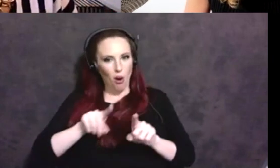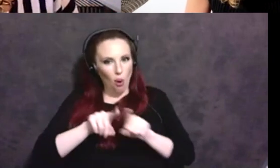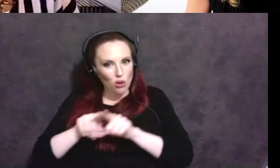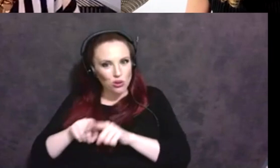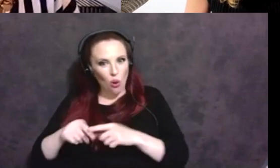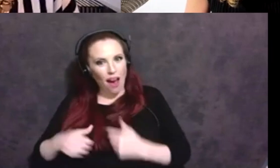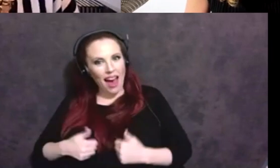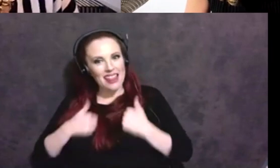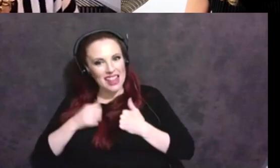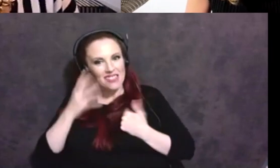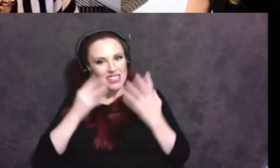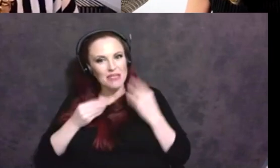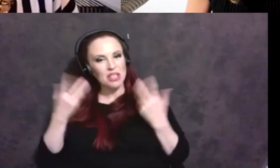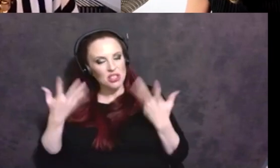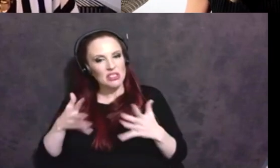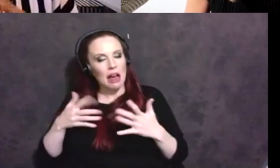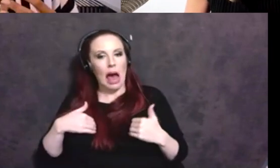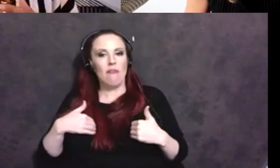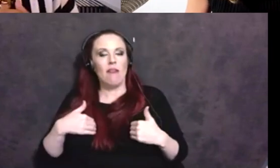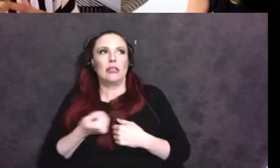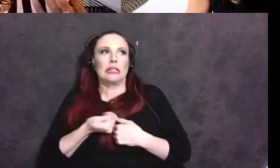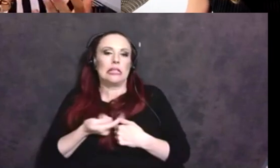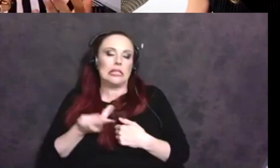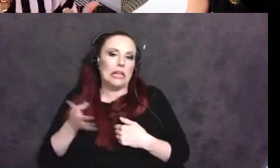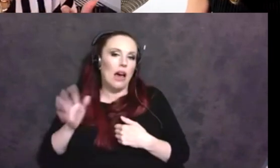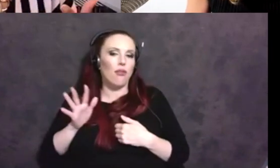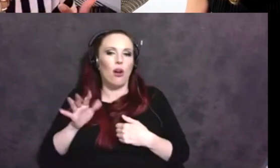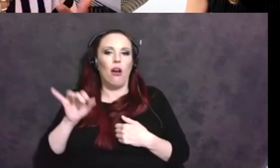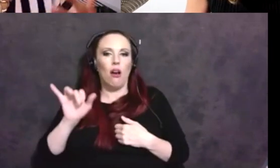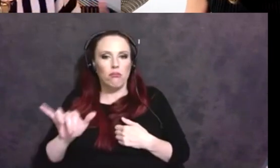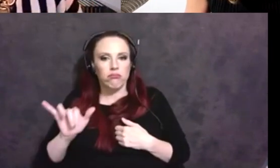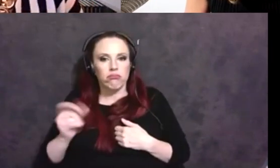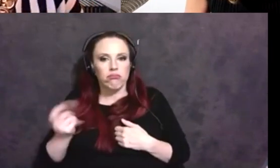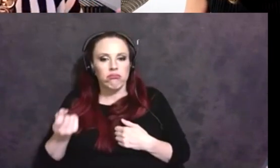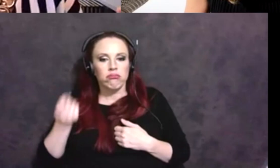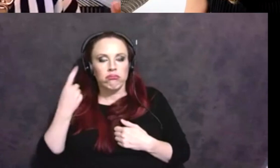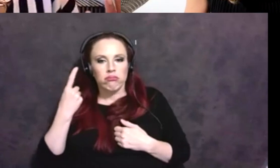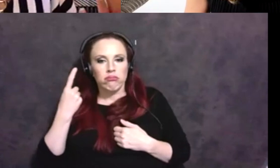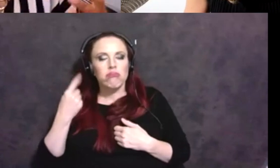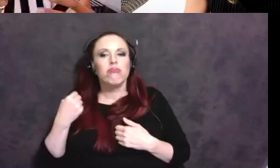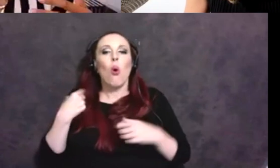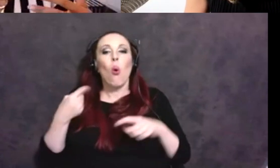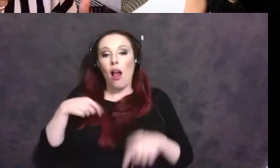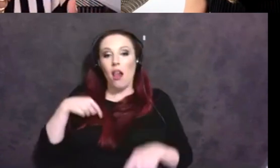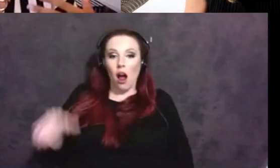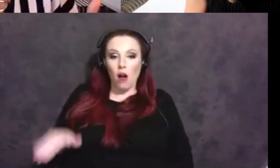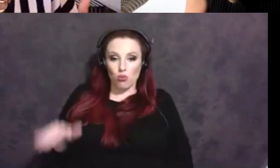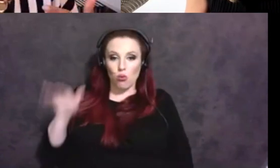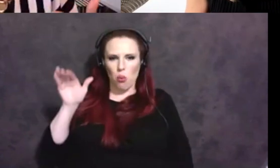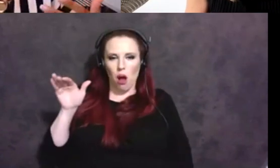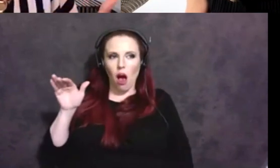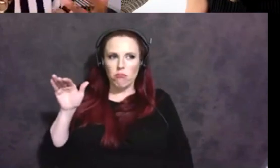only from an academic embodiment experiencing approach but also living it and feeling it